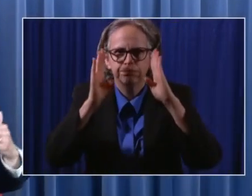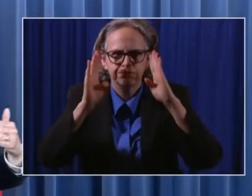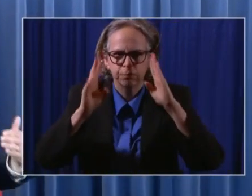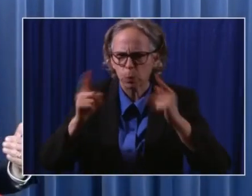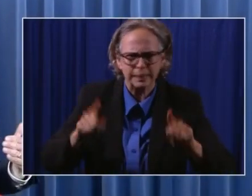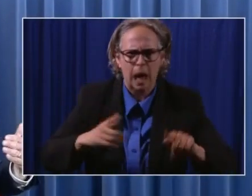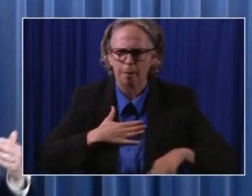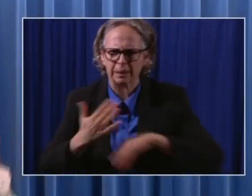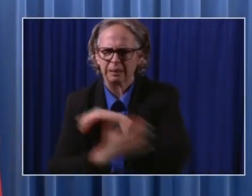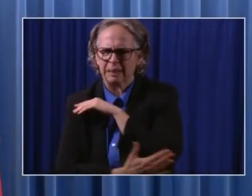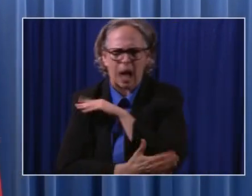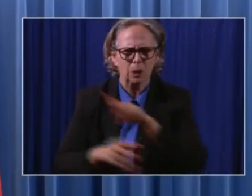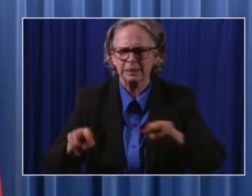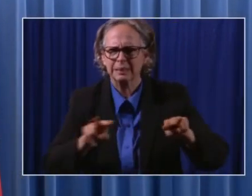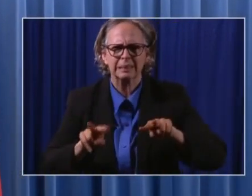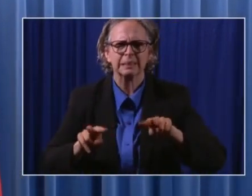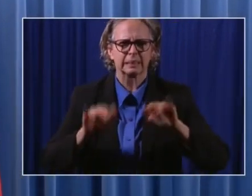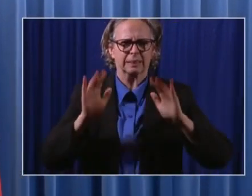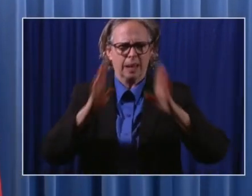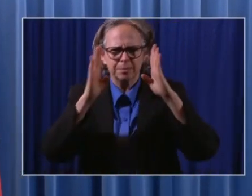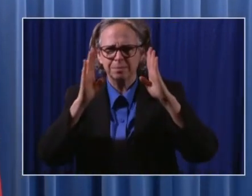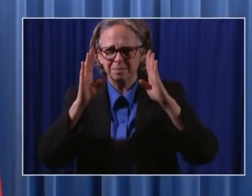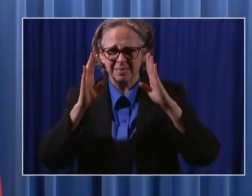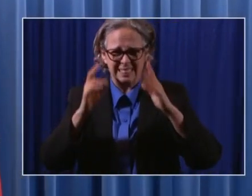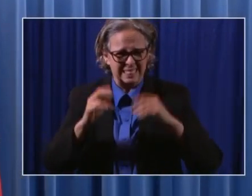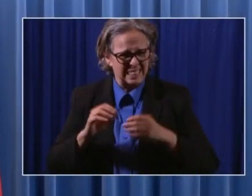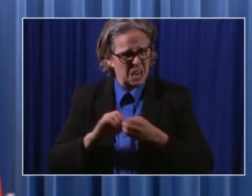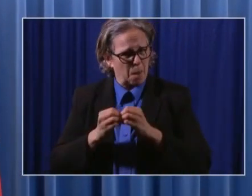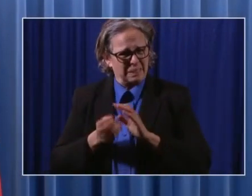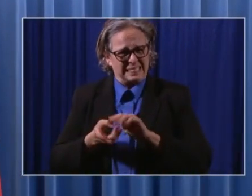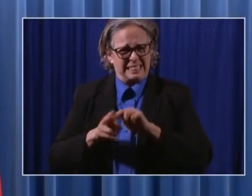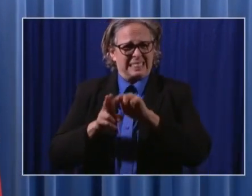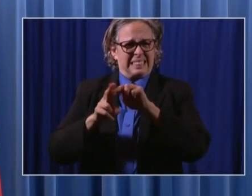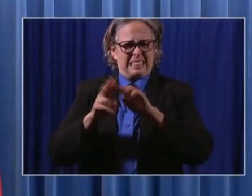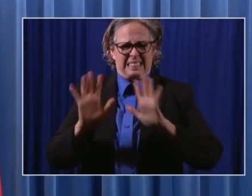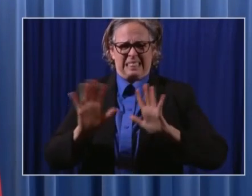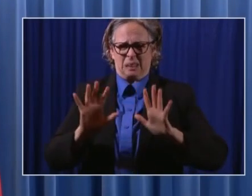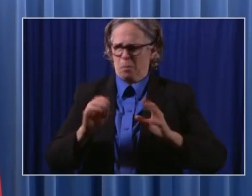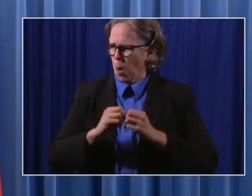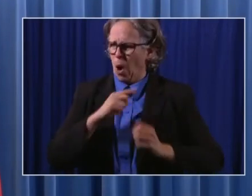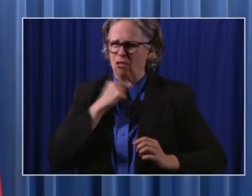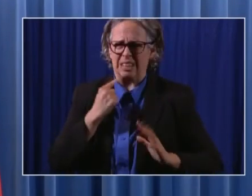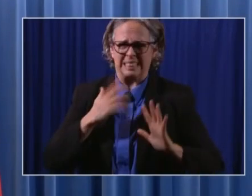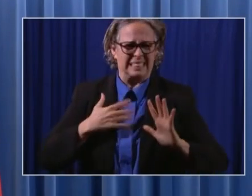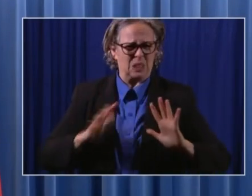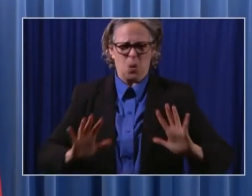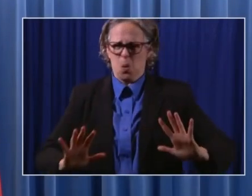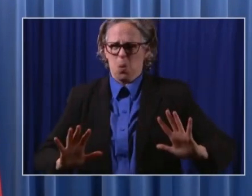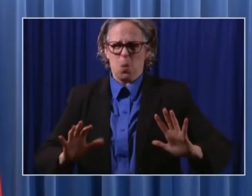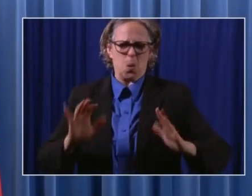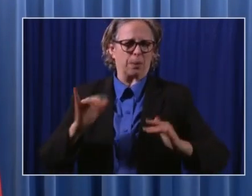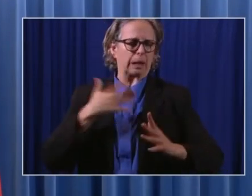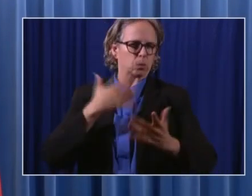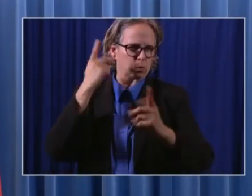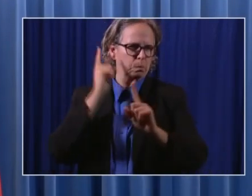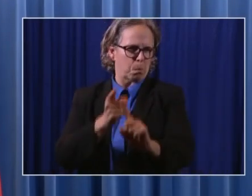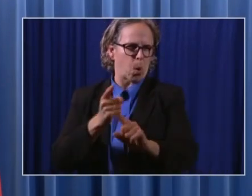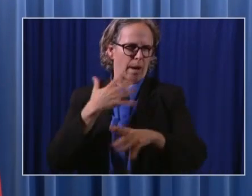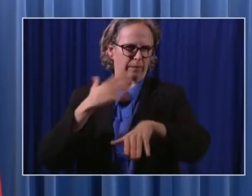IT IS LIKE AN ALARM THAT IS GOING OFF THAT SAYS, THIS IS